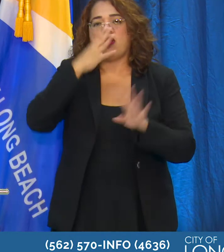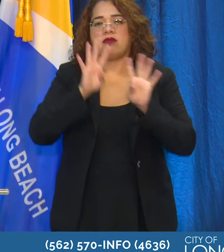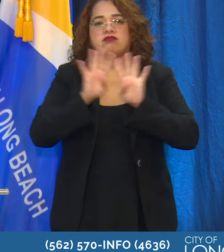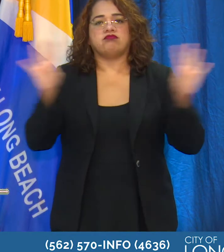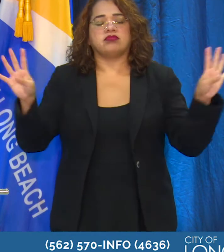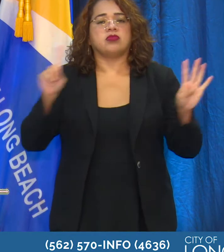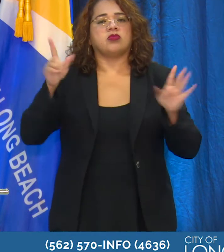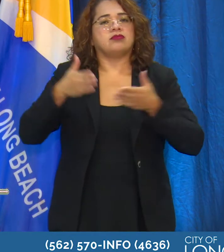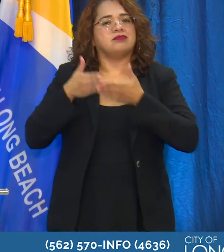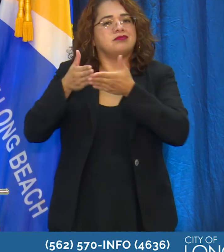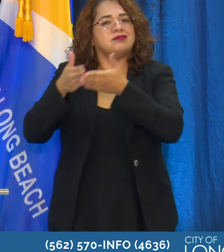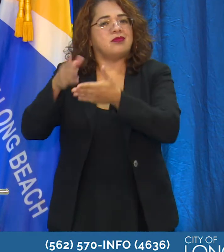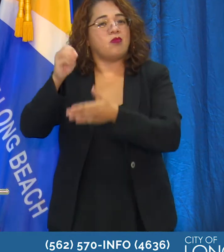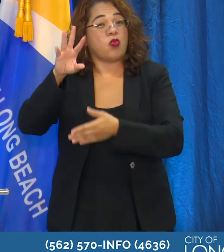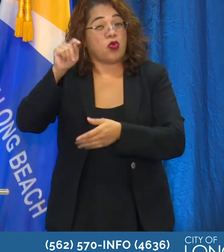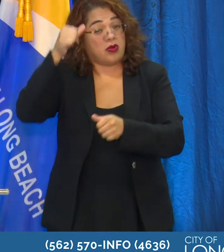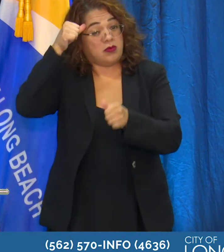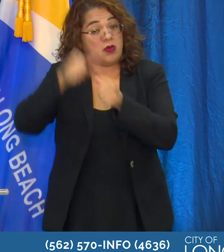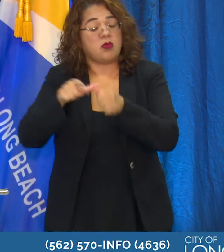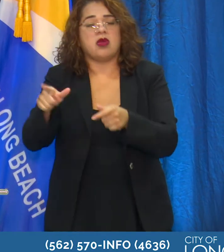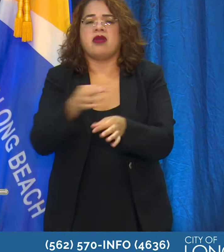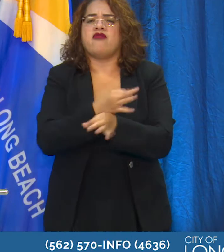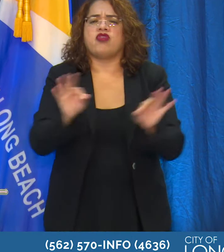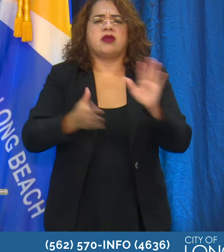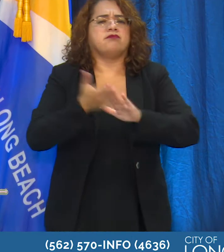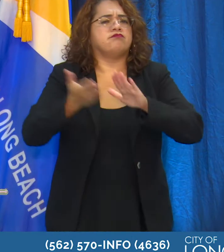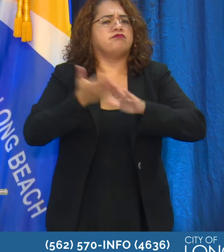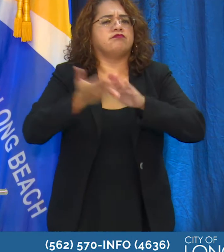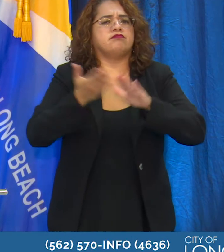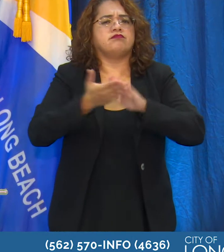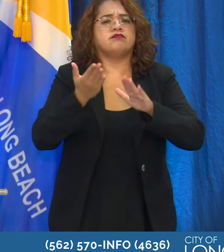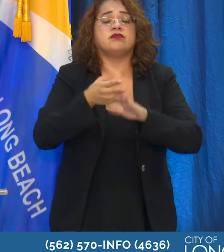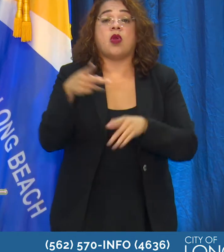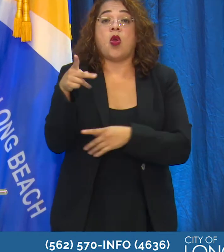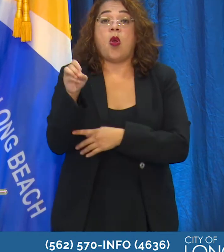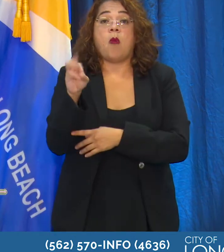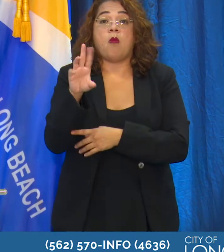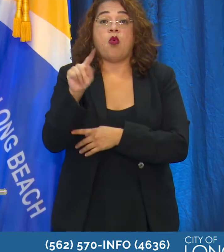The tests, like all other city run test sites, are free to both port personnel and the public.